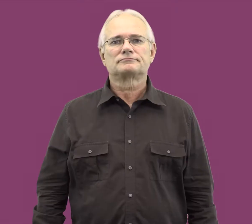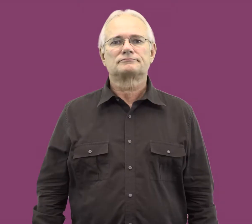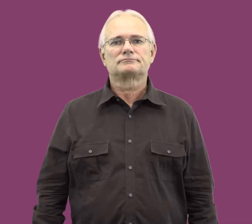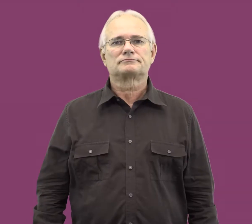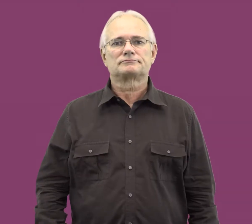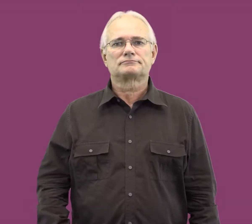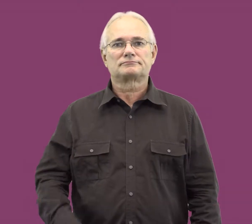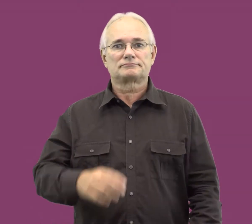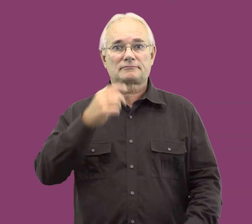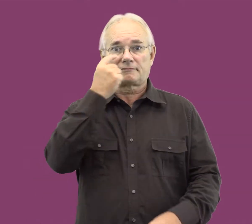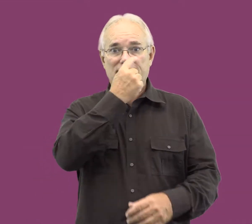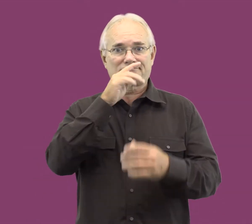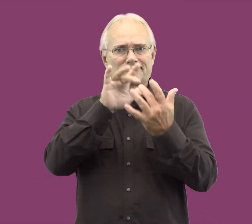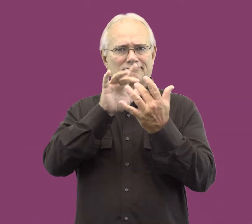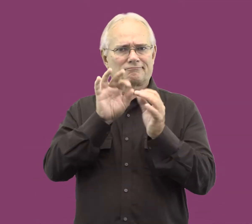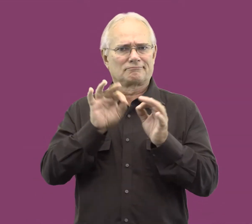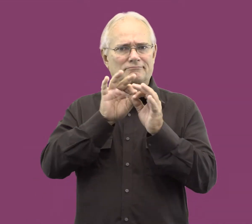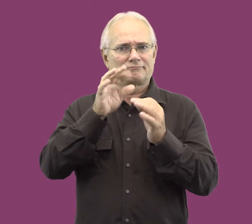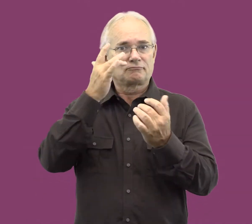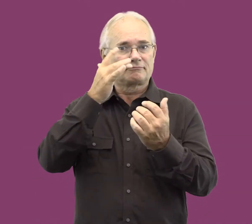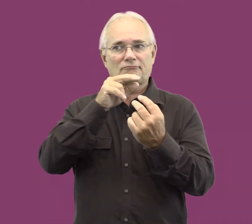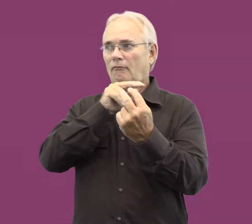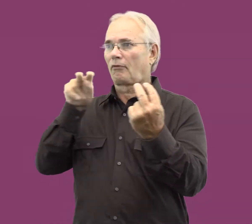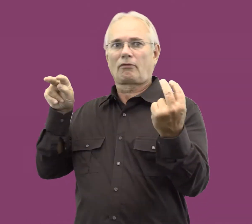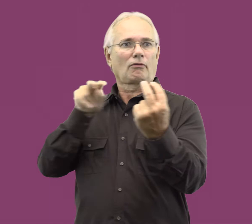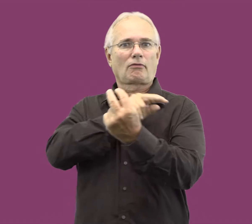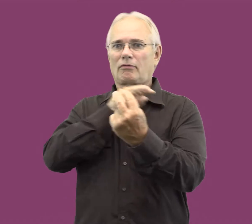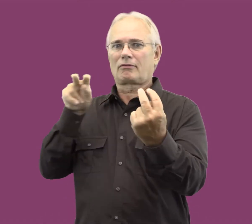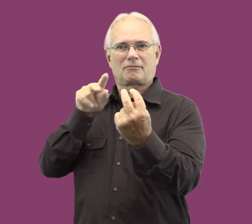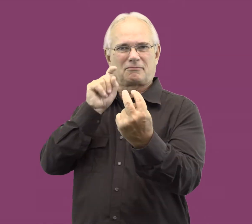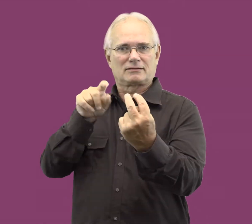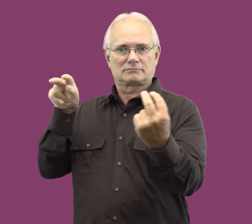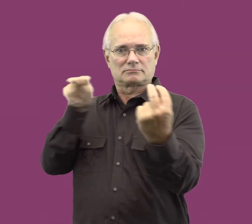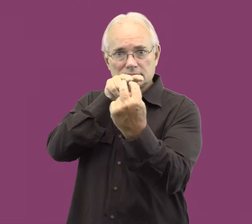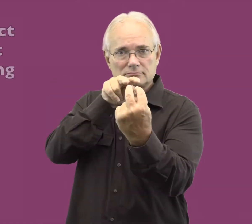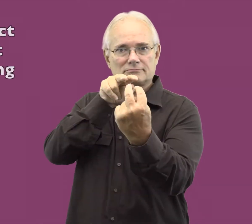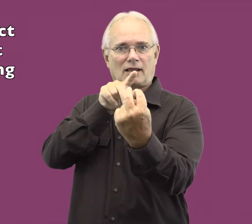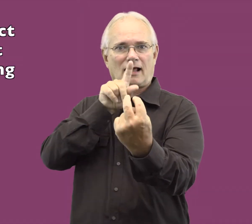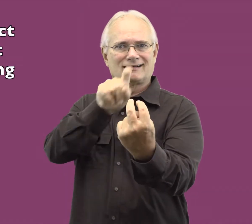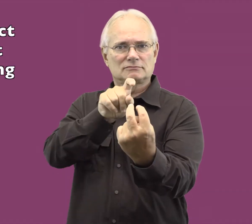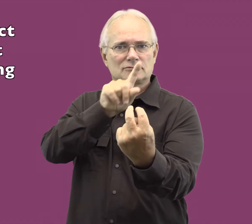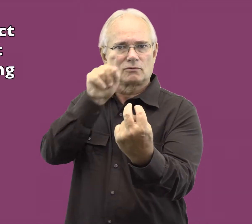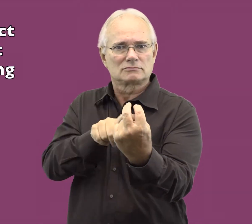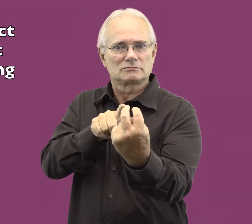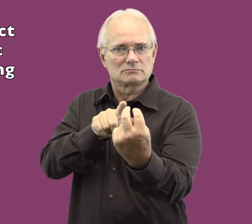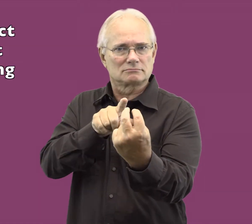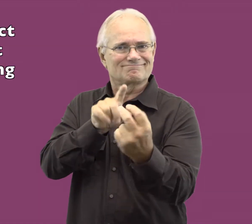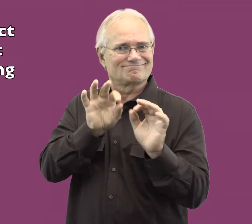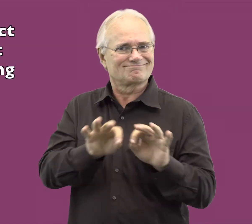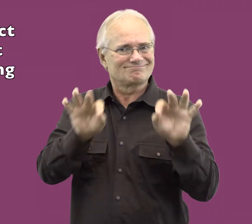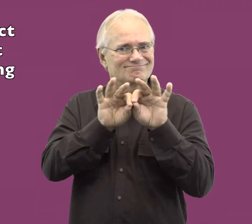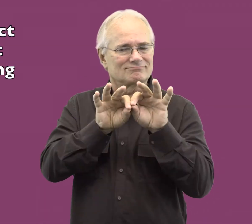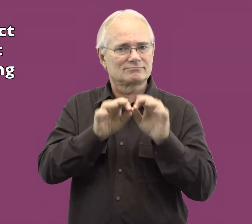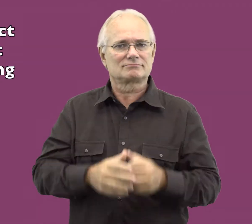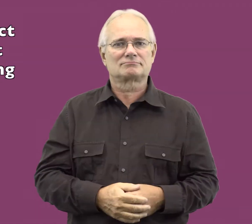Eye contact is important because you must establish it before asking a question.